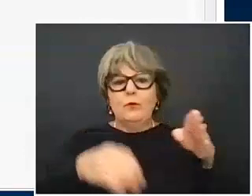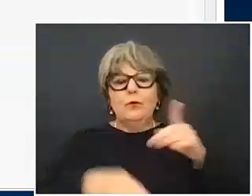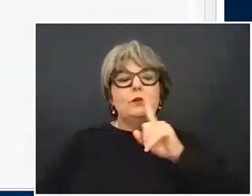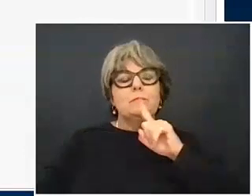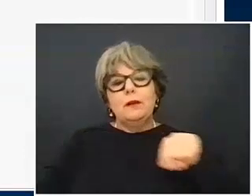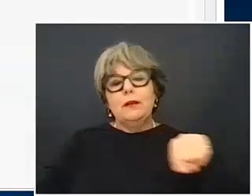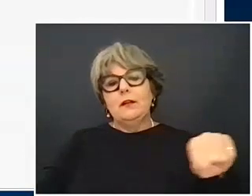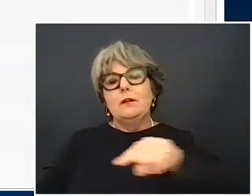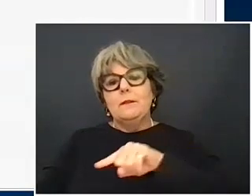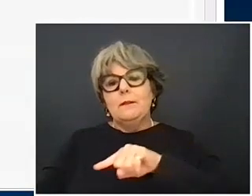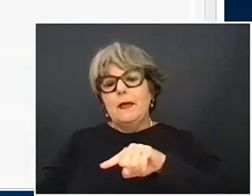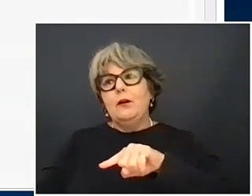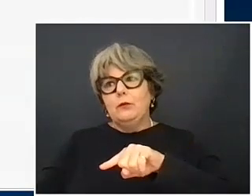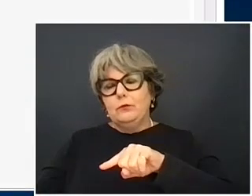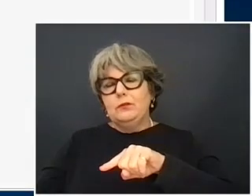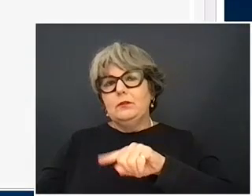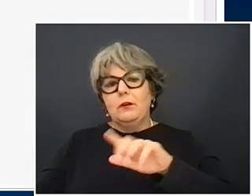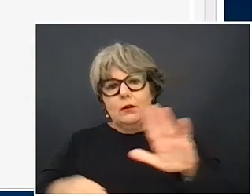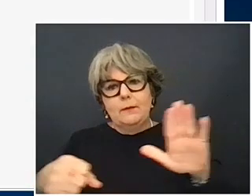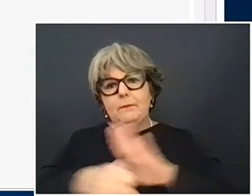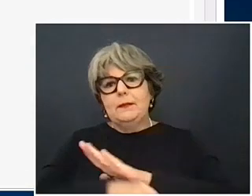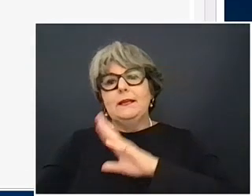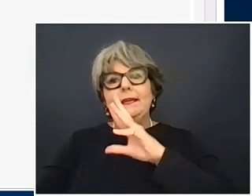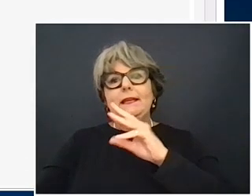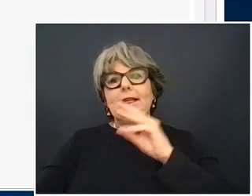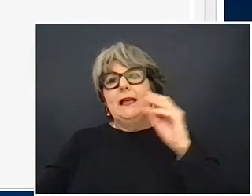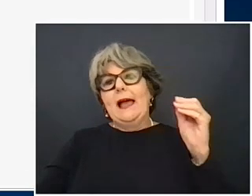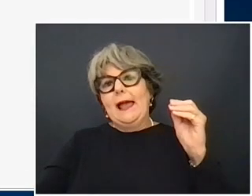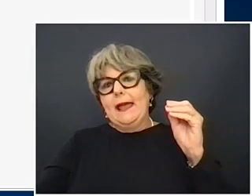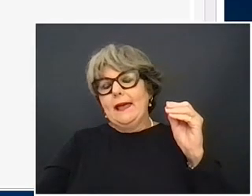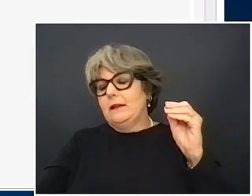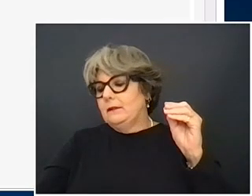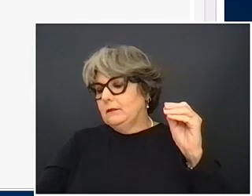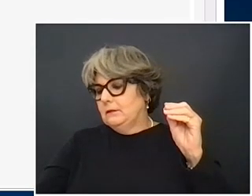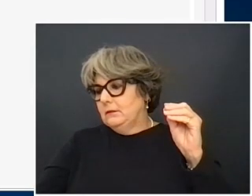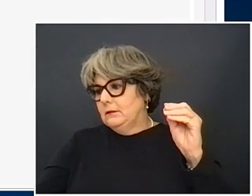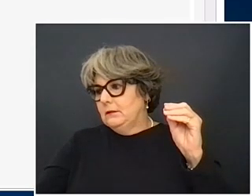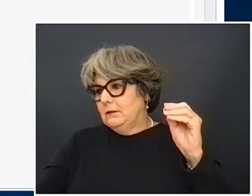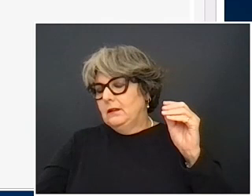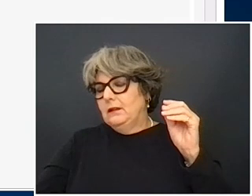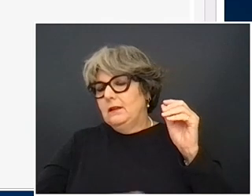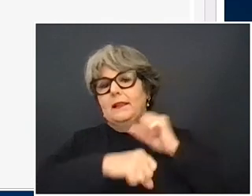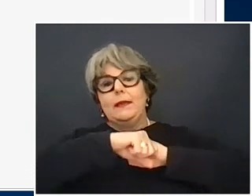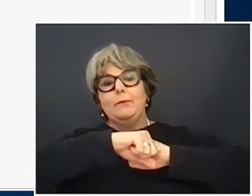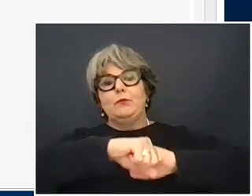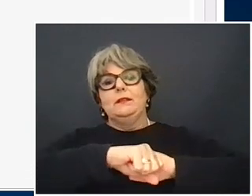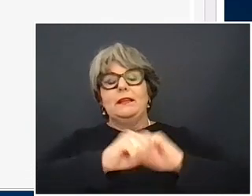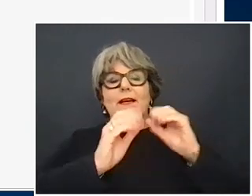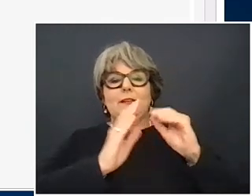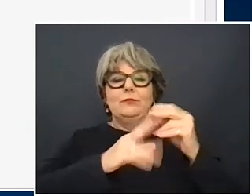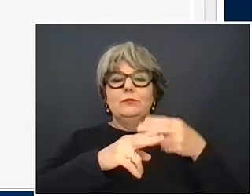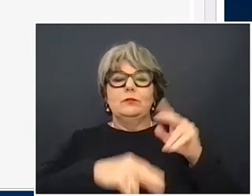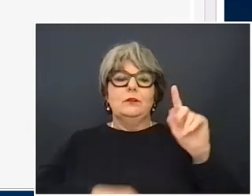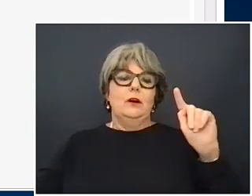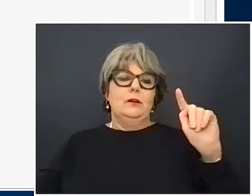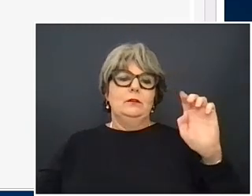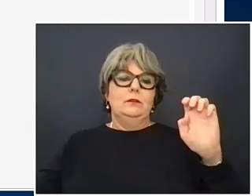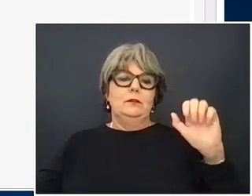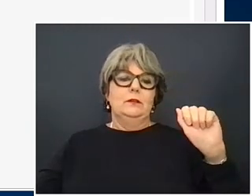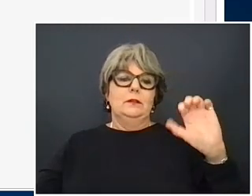And again, also protect students. But we can start with (b).